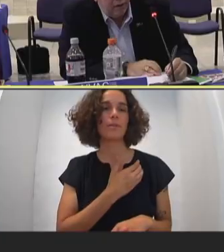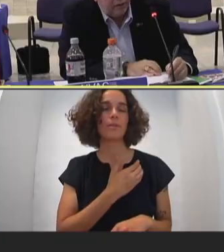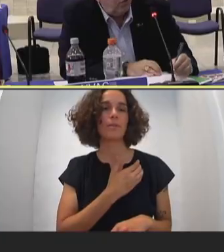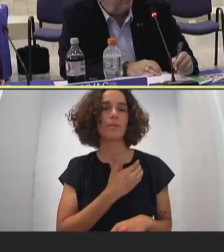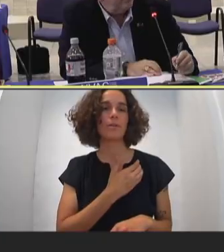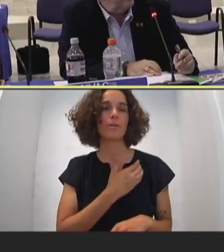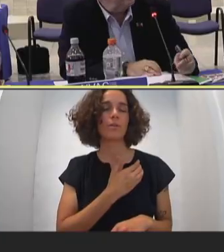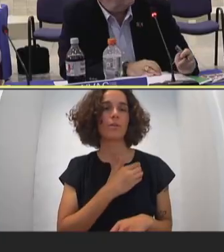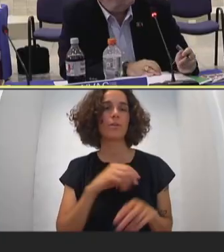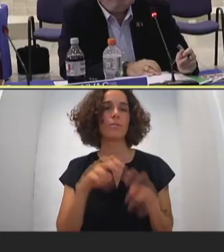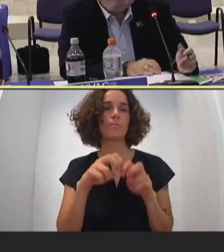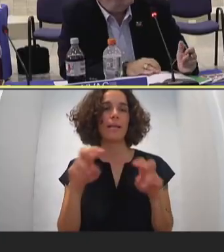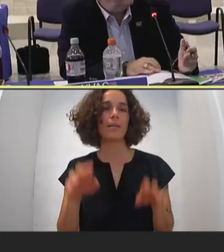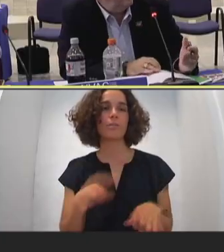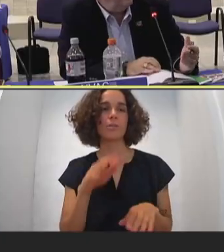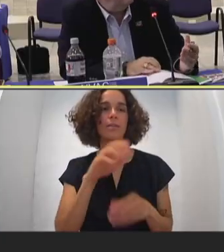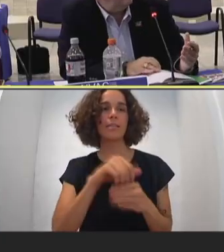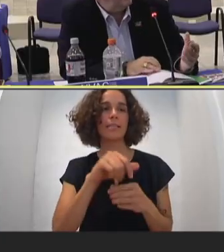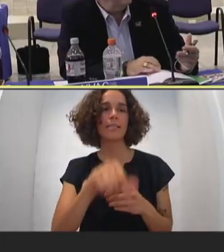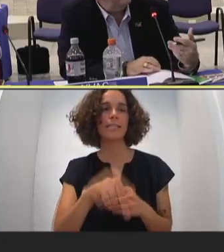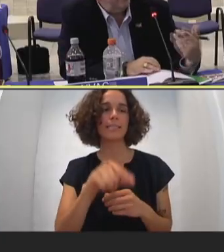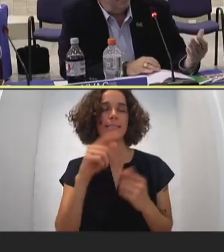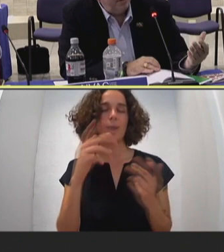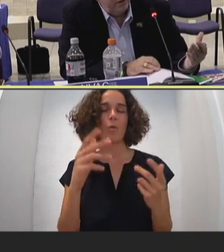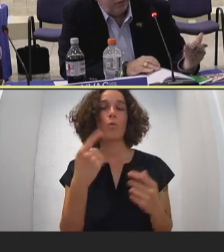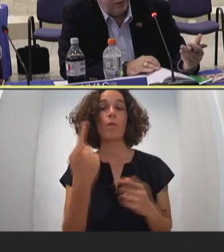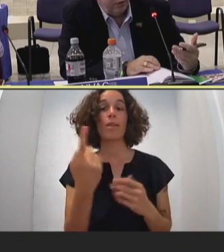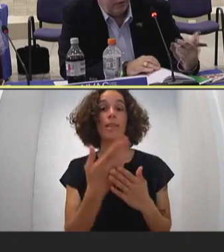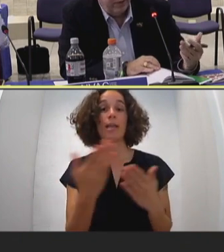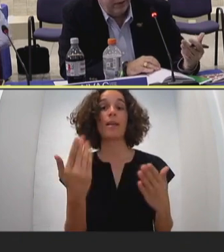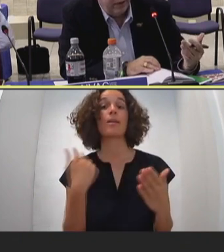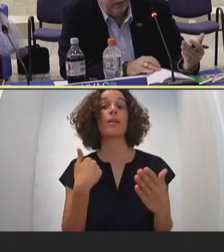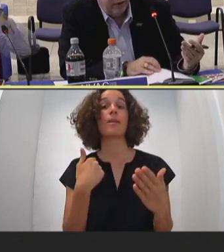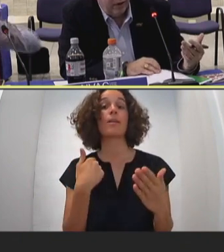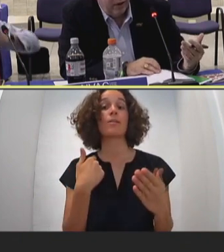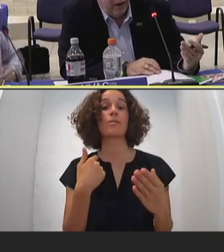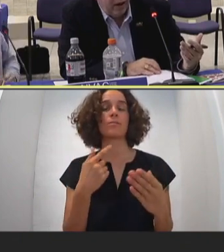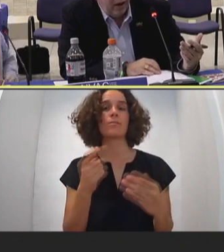one of the things that we've -- as we're getting -- coming into the respiratory season,